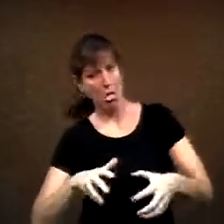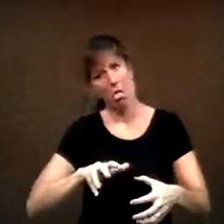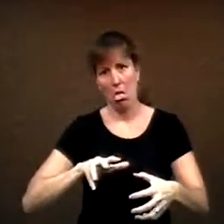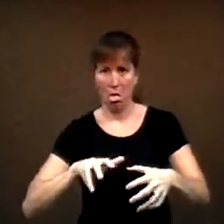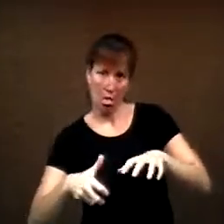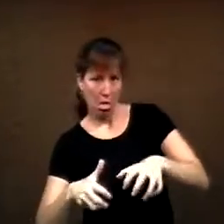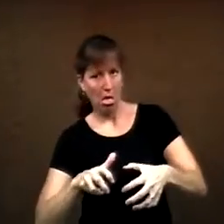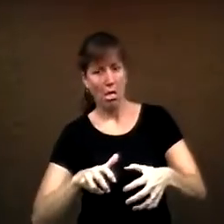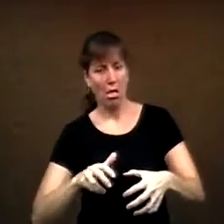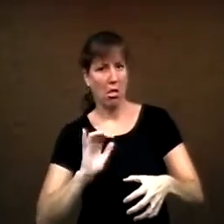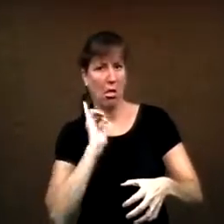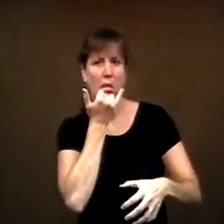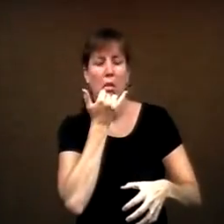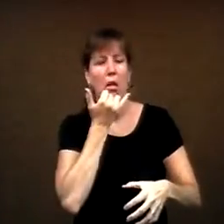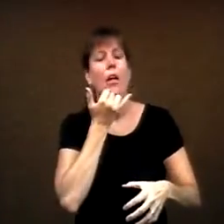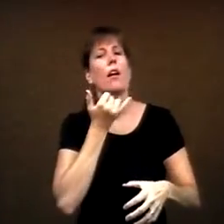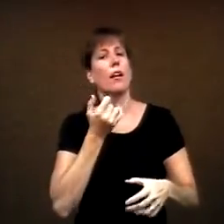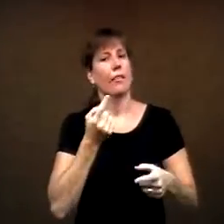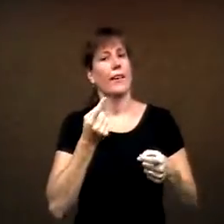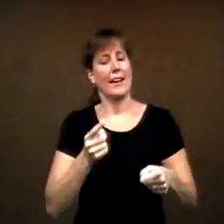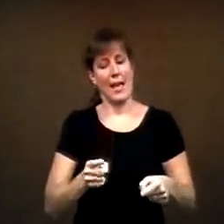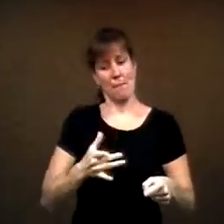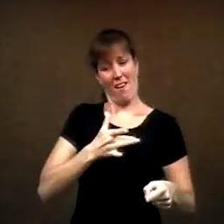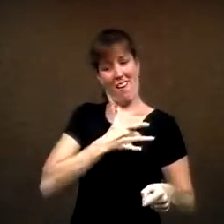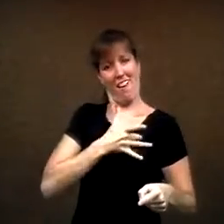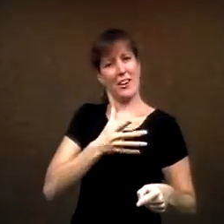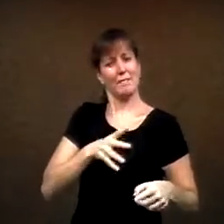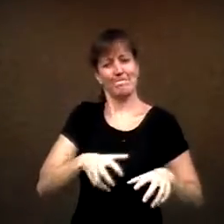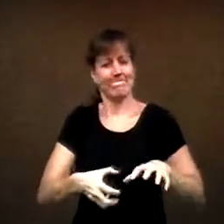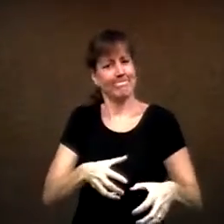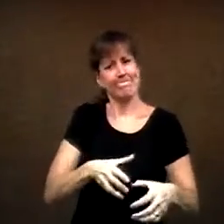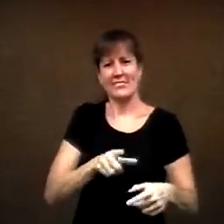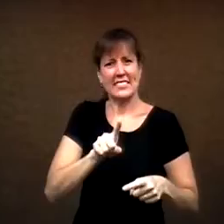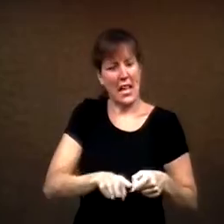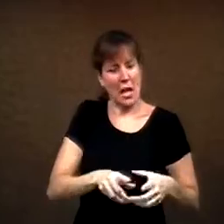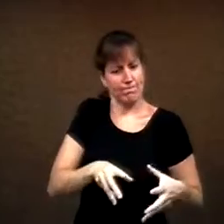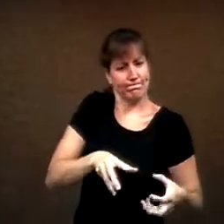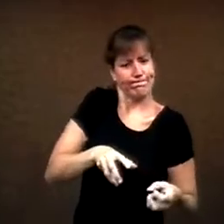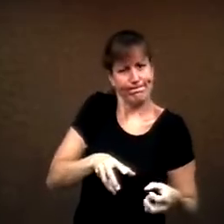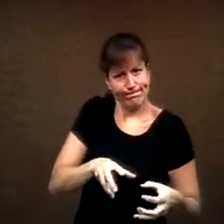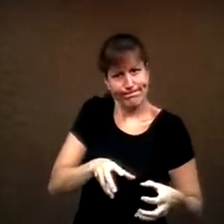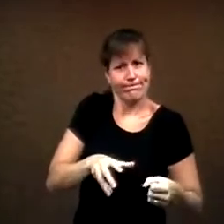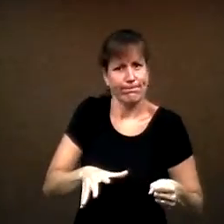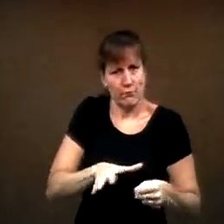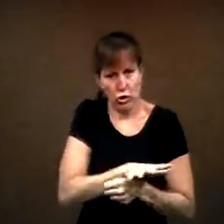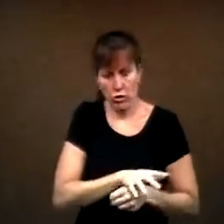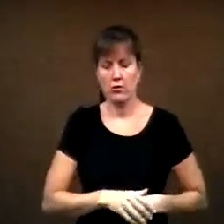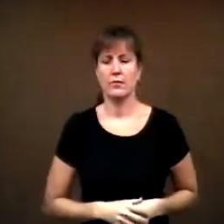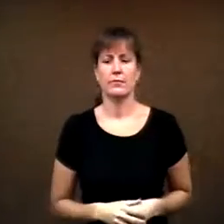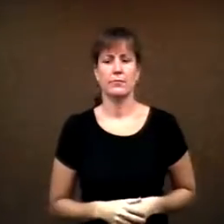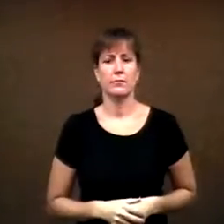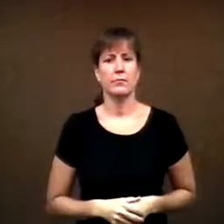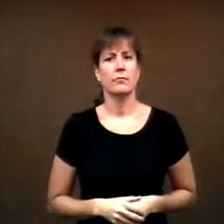certain regions of the heart, cannot be stimulated. ... Last but not least, from the atrioventricular